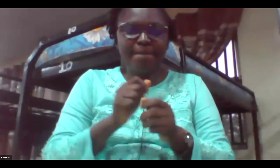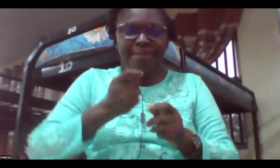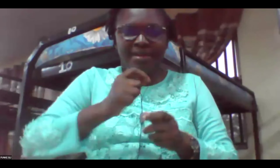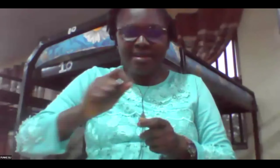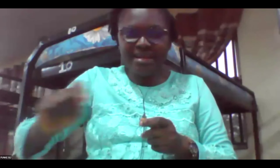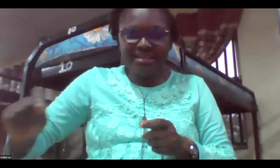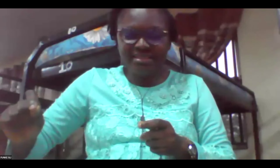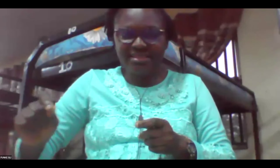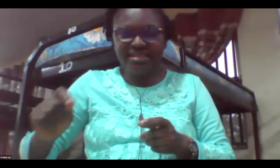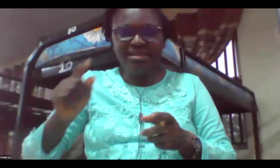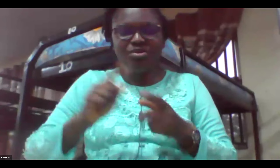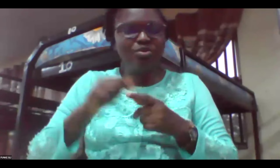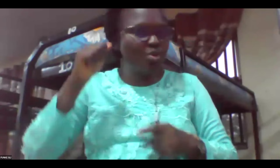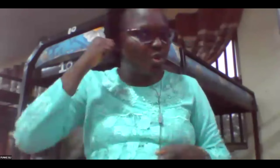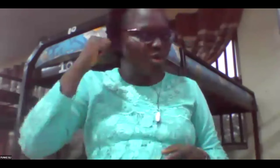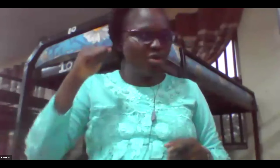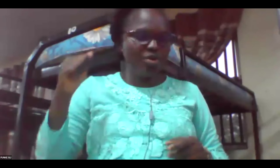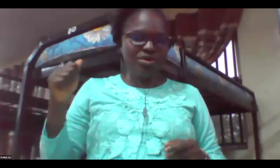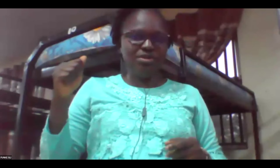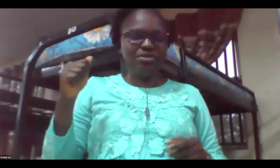to audio, which is a voice.